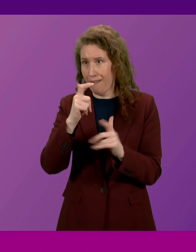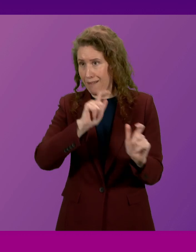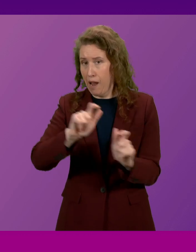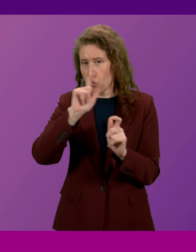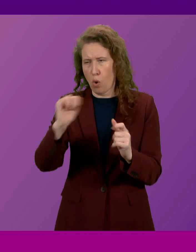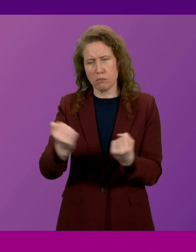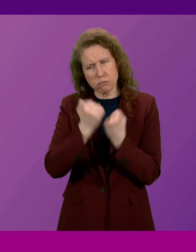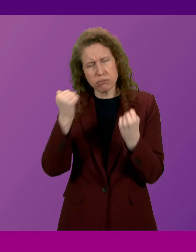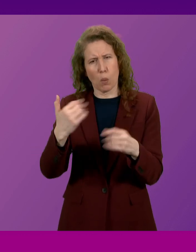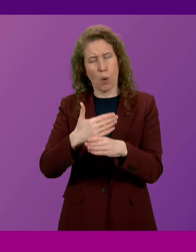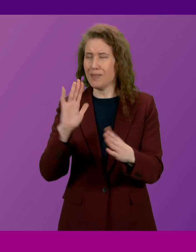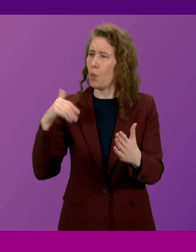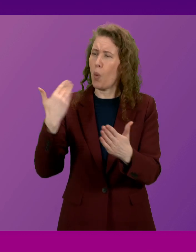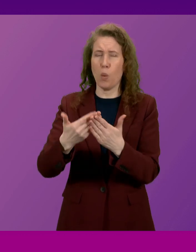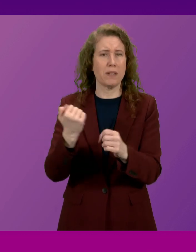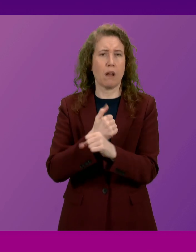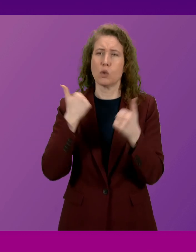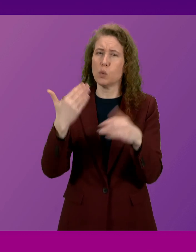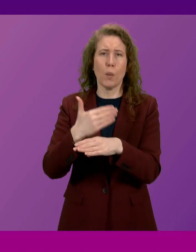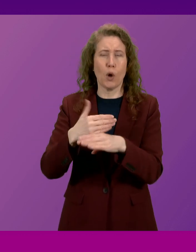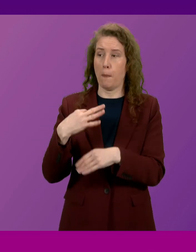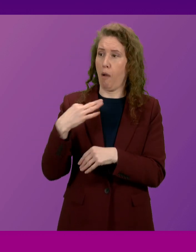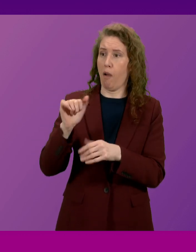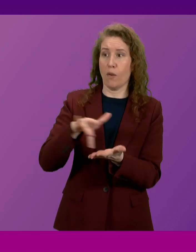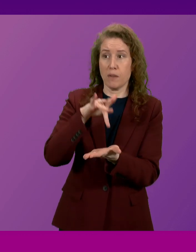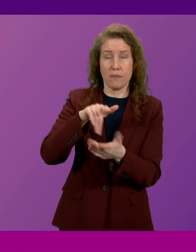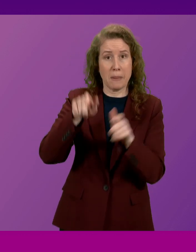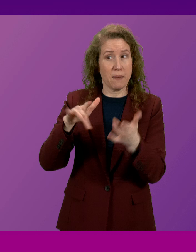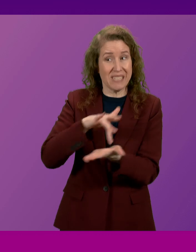work that it has always done on behalf of the people of the city and of Scotland.